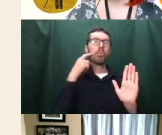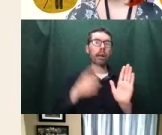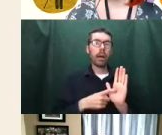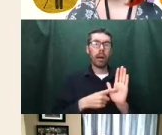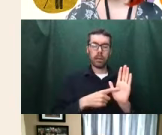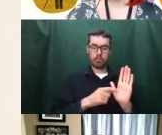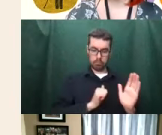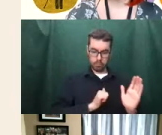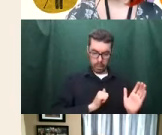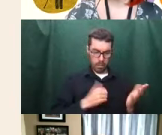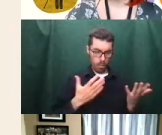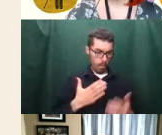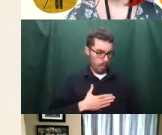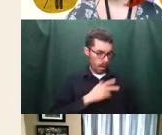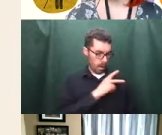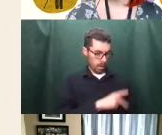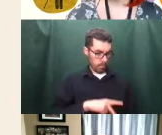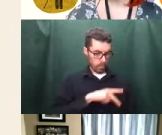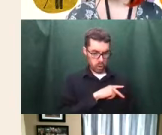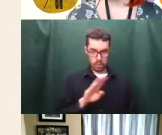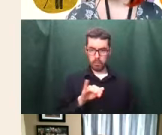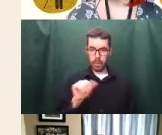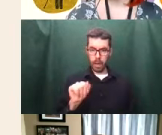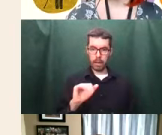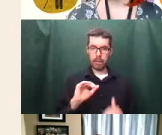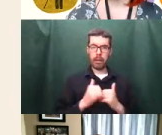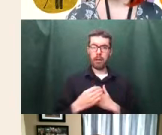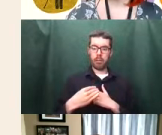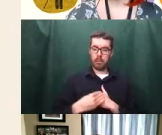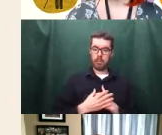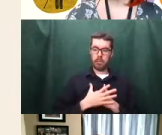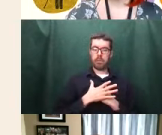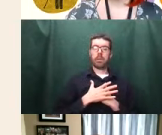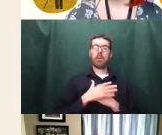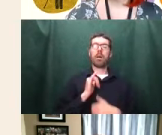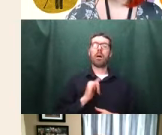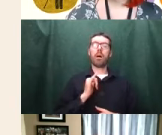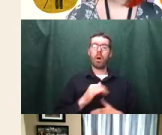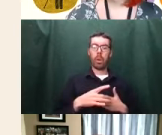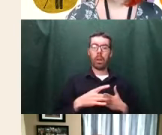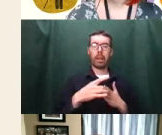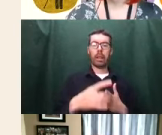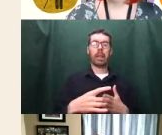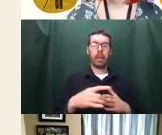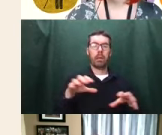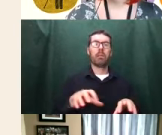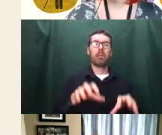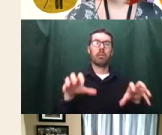us understand how those biases can fuel injustices and inequities. It starts with awareness and